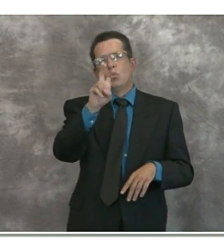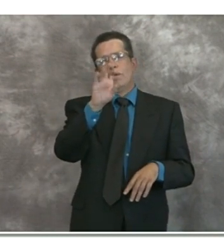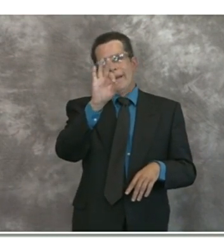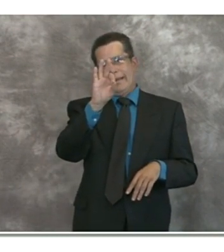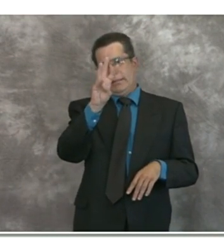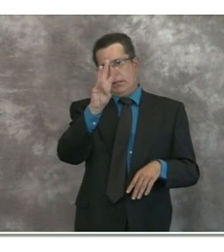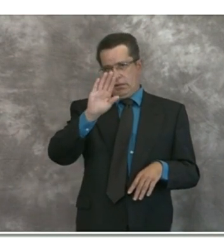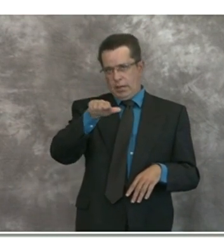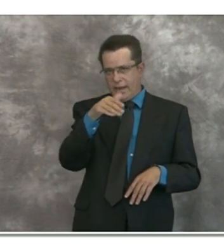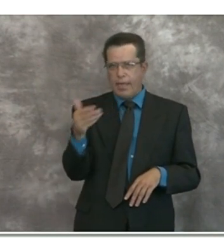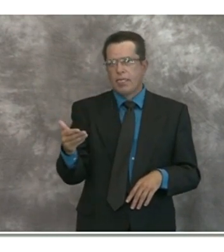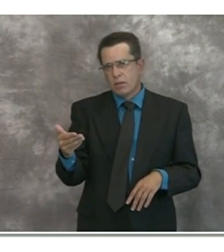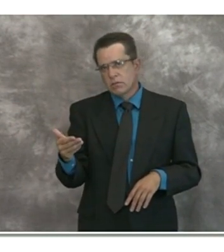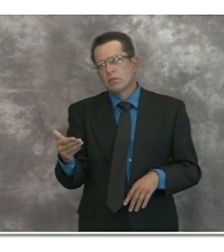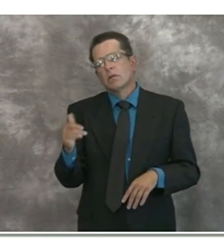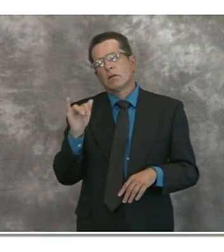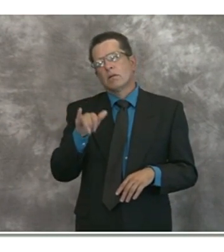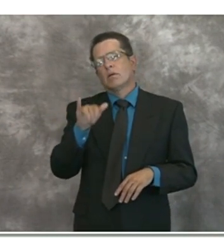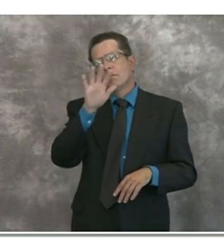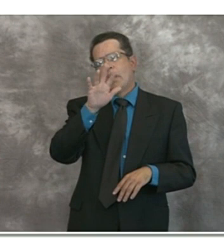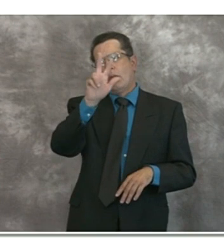AT 36% AND FOR ICU ADMISSIONS